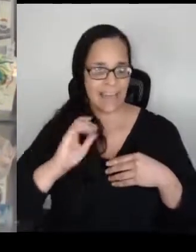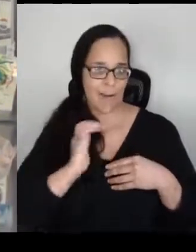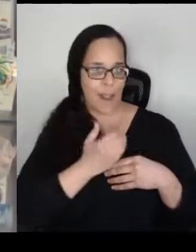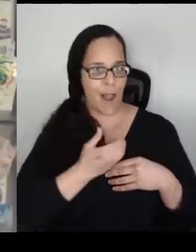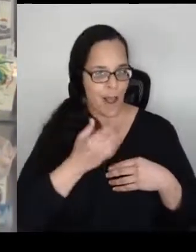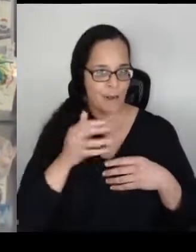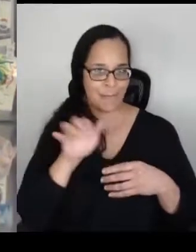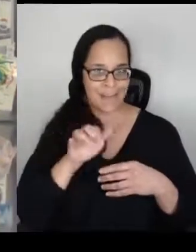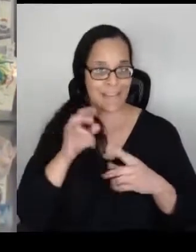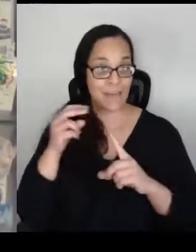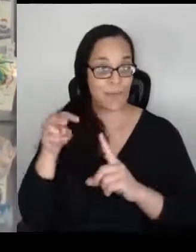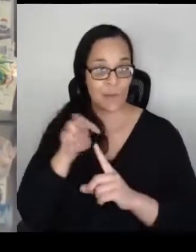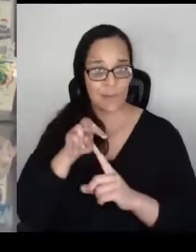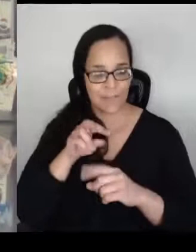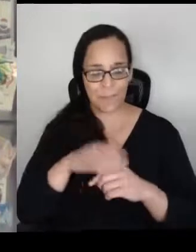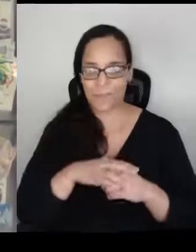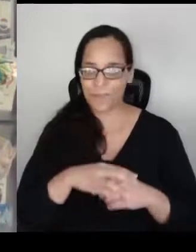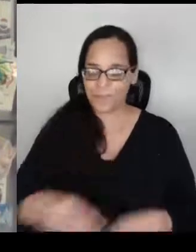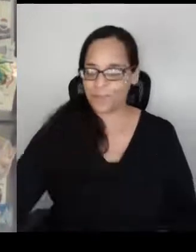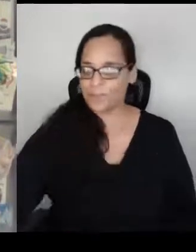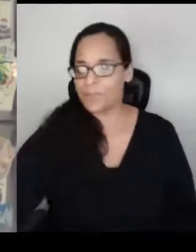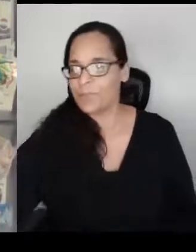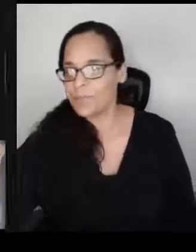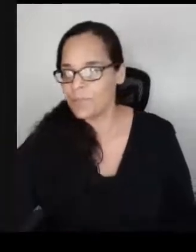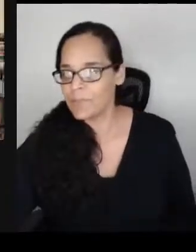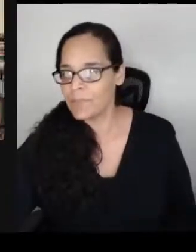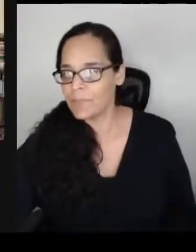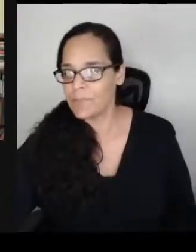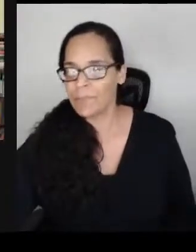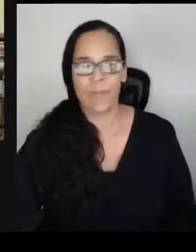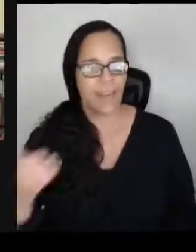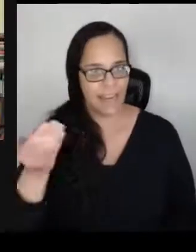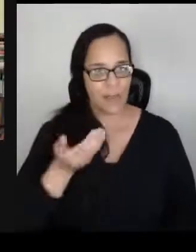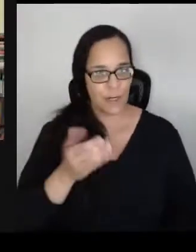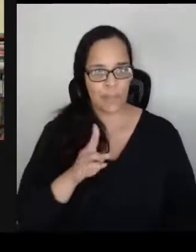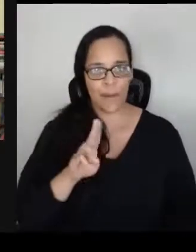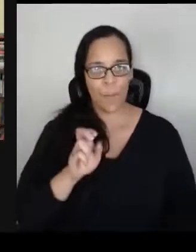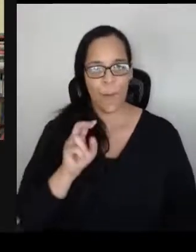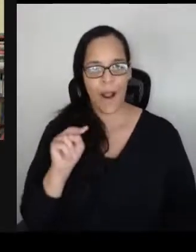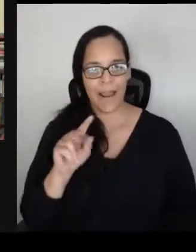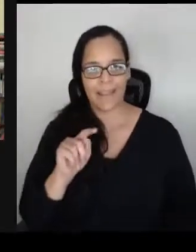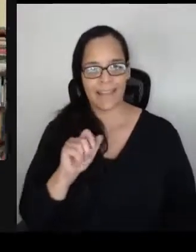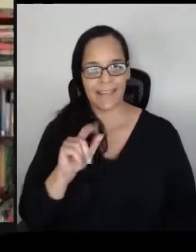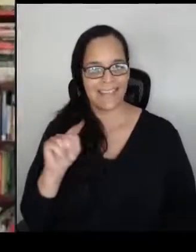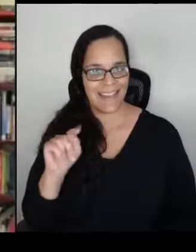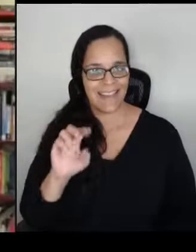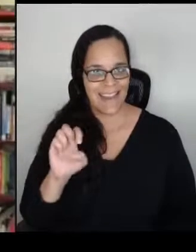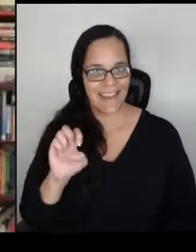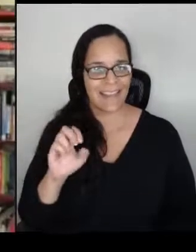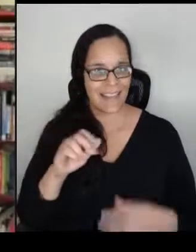of SOMETIMES WE MUST INTERFERE, Brian Tate. Thank you so much, Amanda,